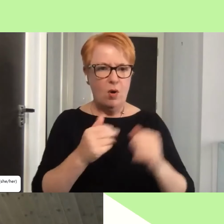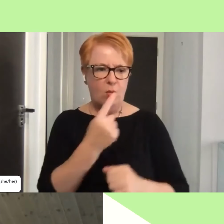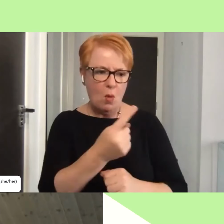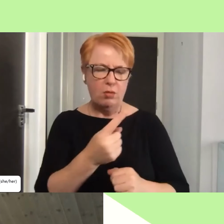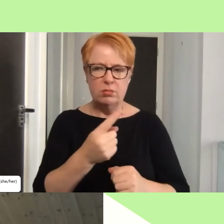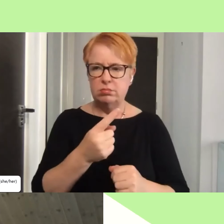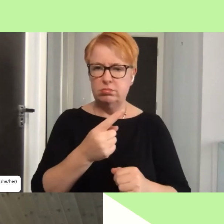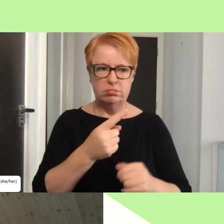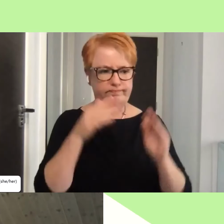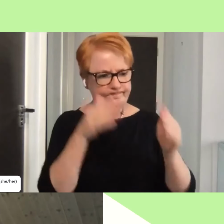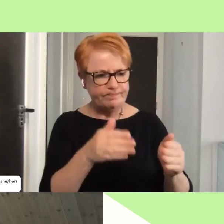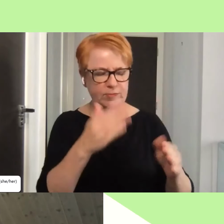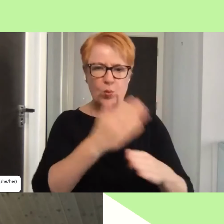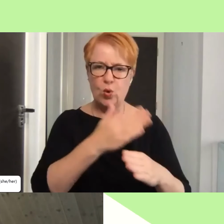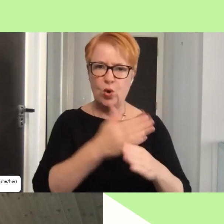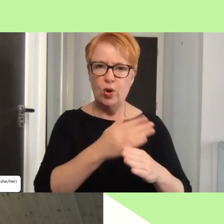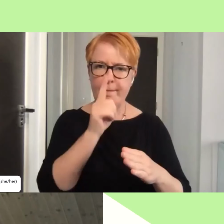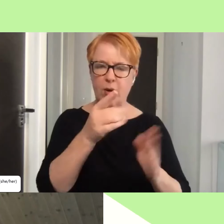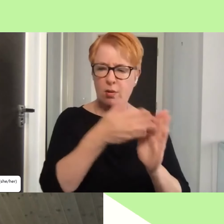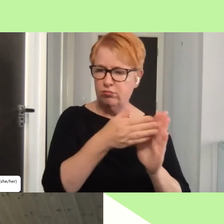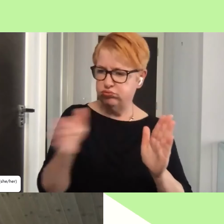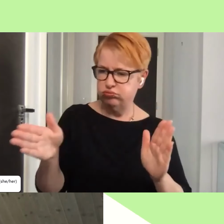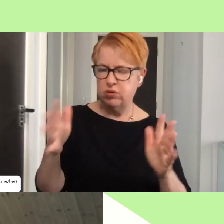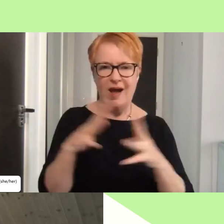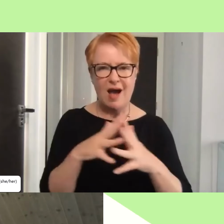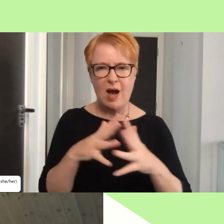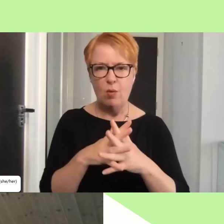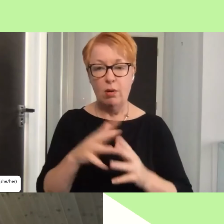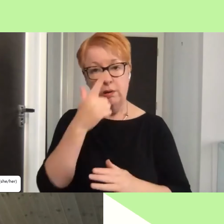or an art platform or gallery to harbour.